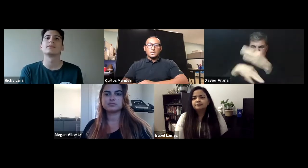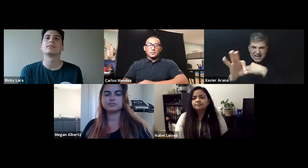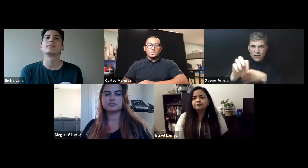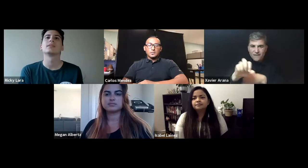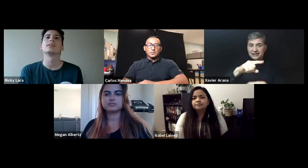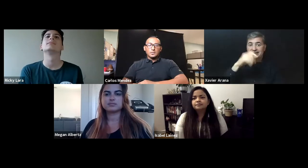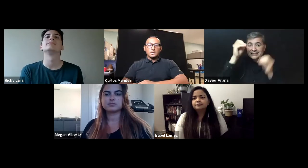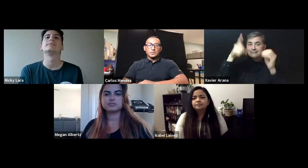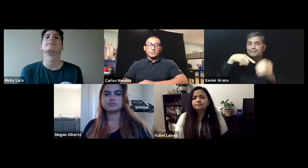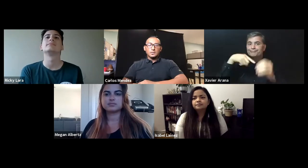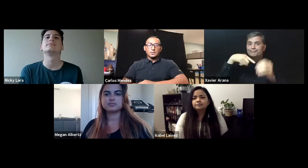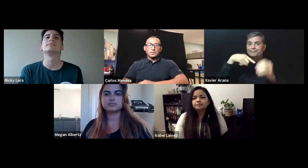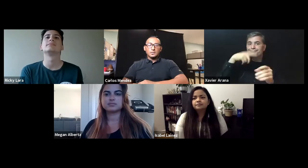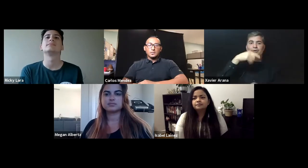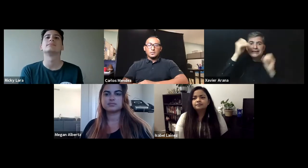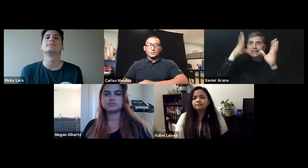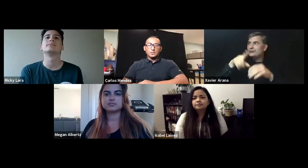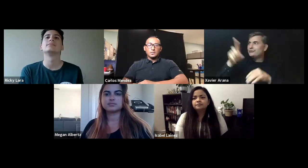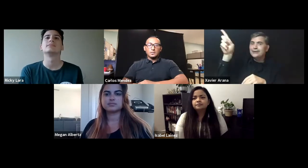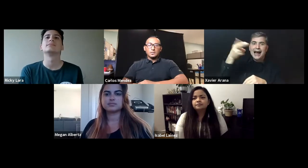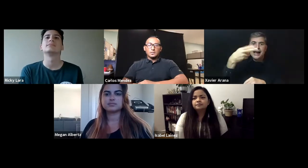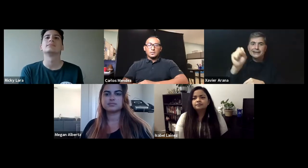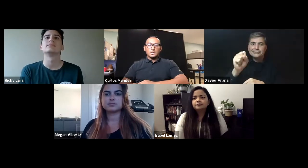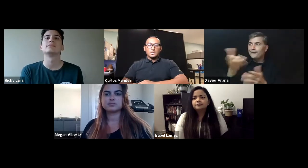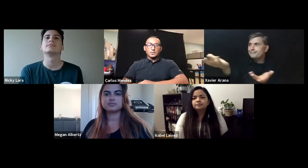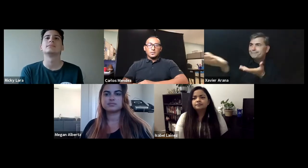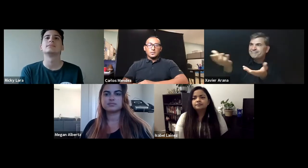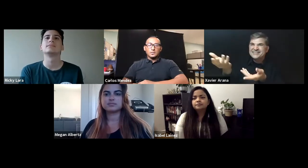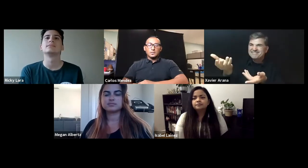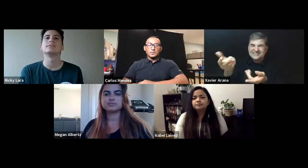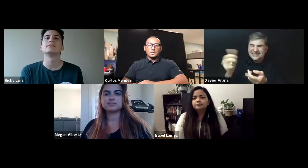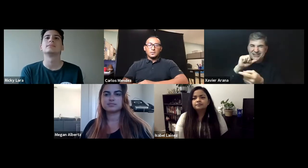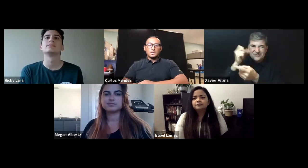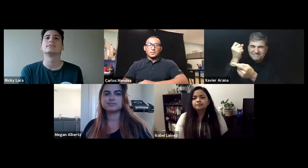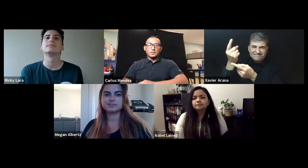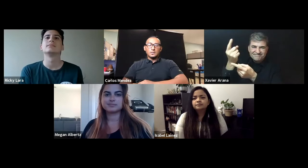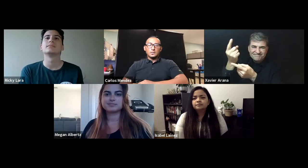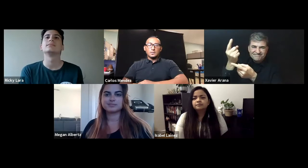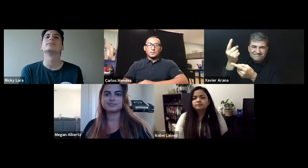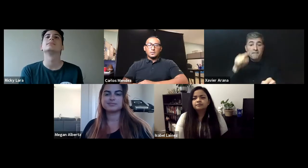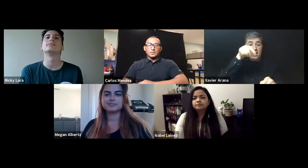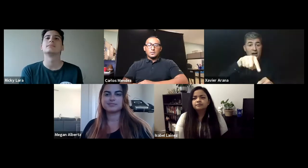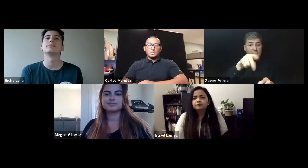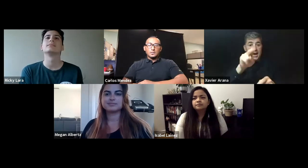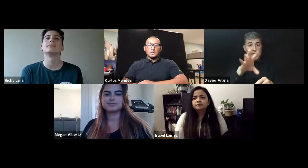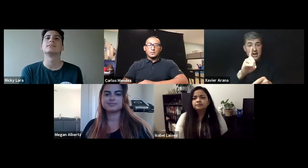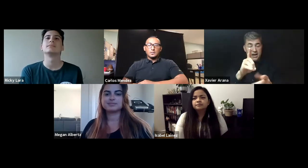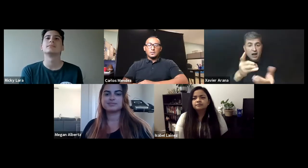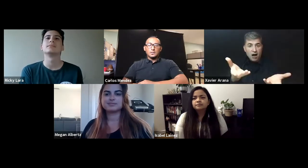and learning ASL allowed me to have better access. I didn't really understand everything